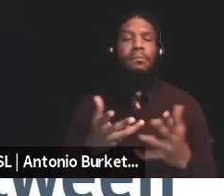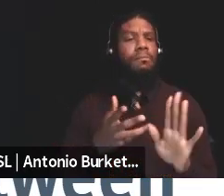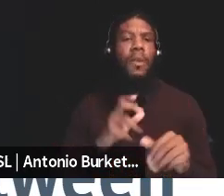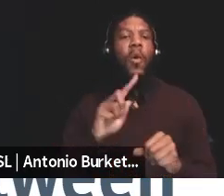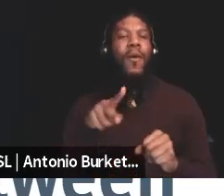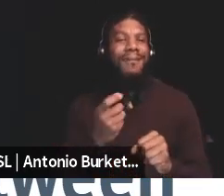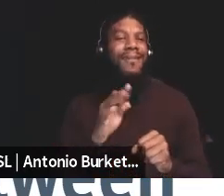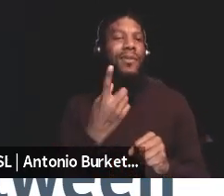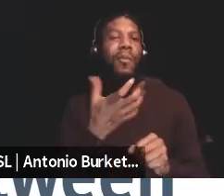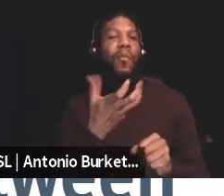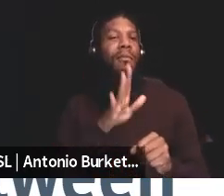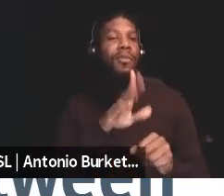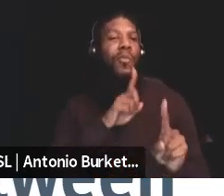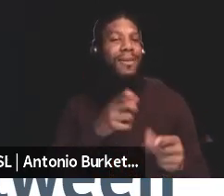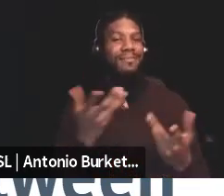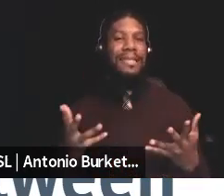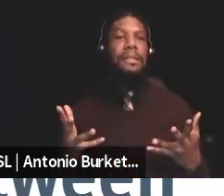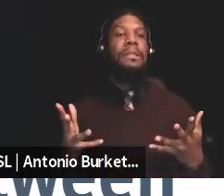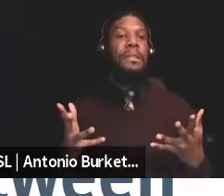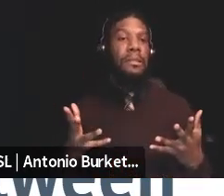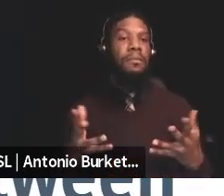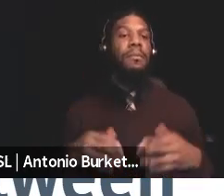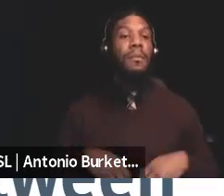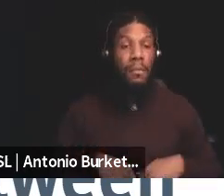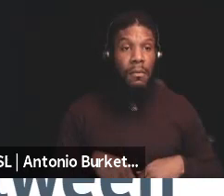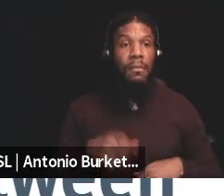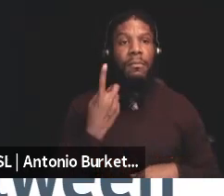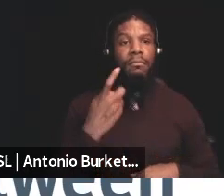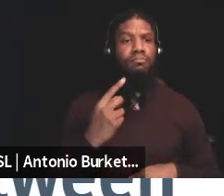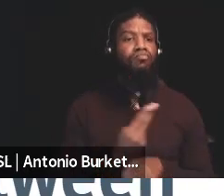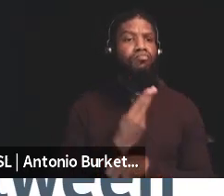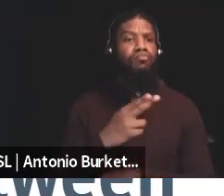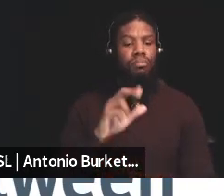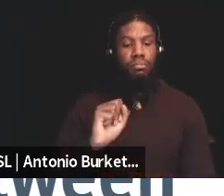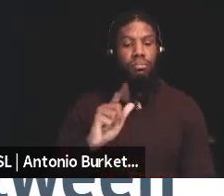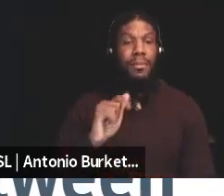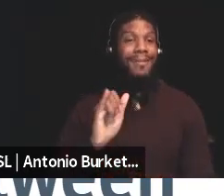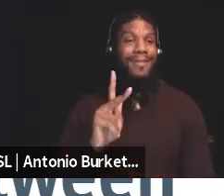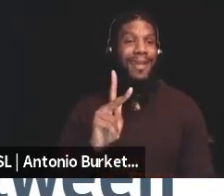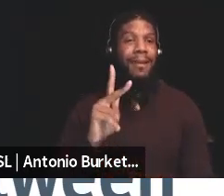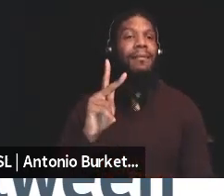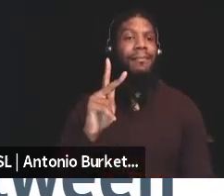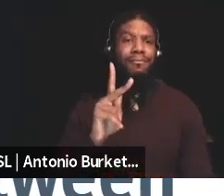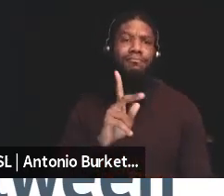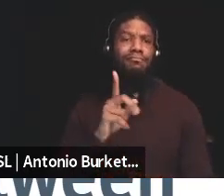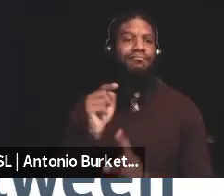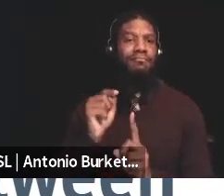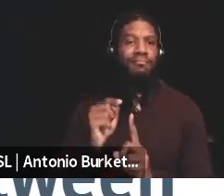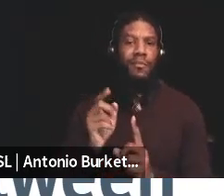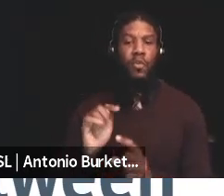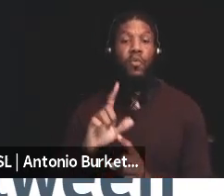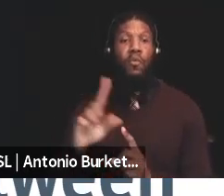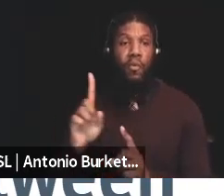respond. And I personally use the Slack messaging tool that allows you to schedule messages